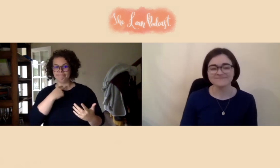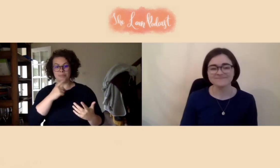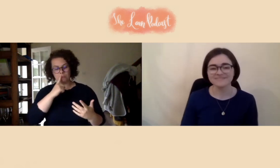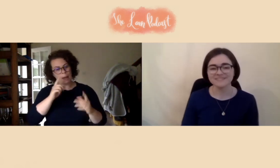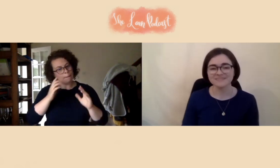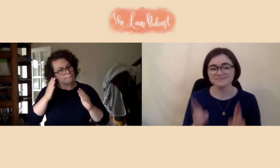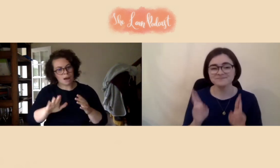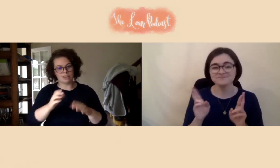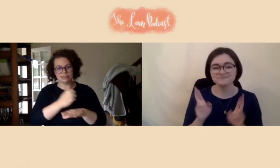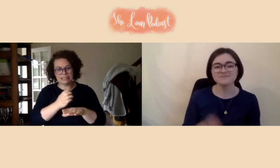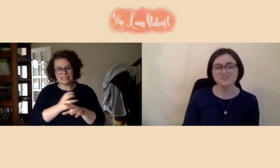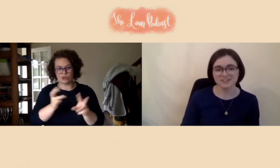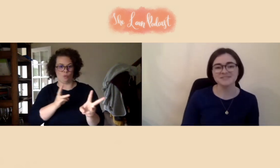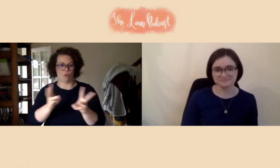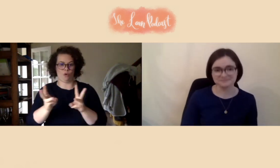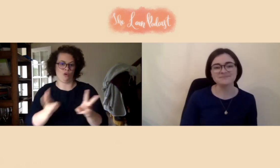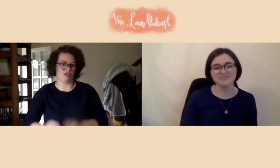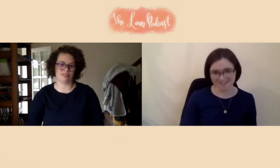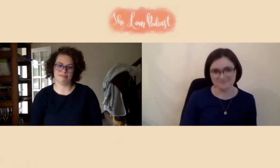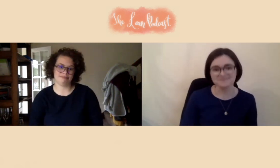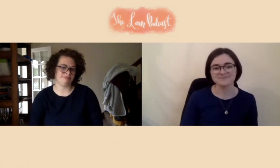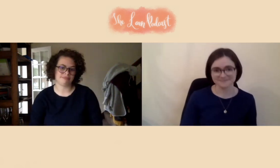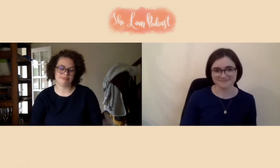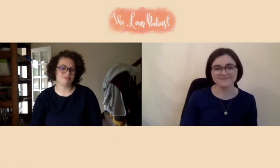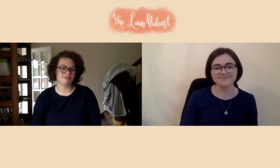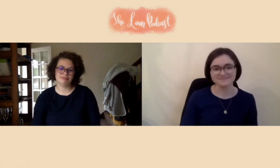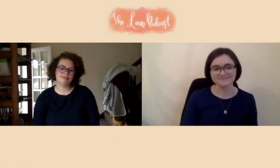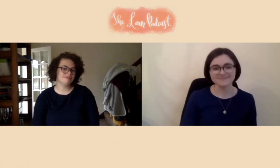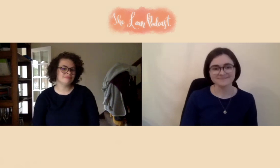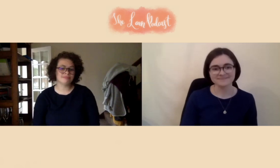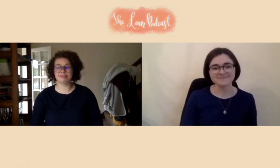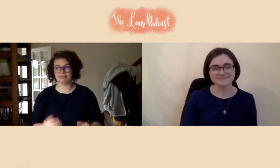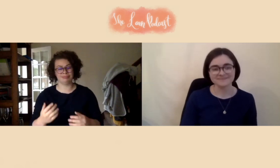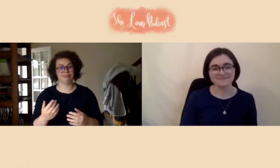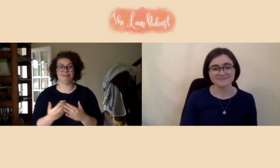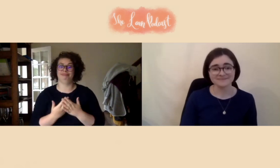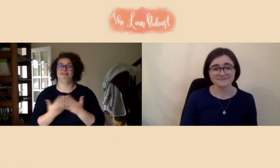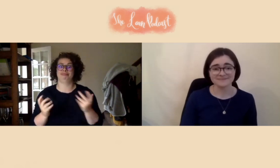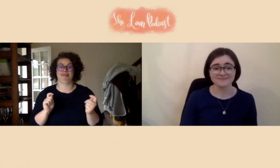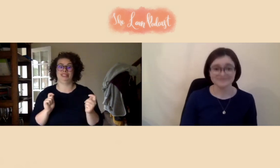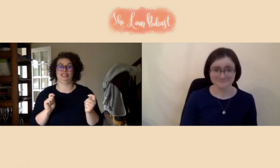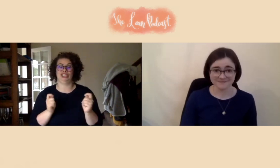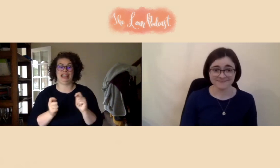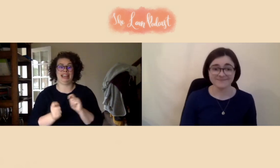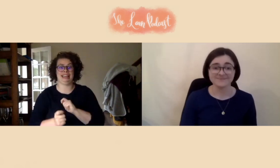Exactly. - Backup, backup, backup. Yeah, there's been a lot of adaptations in my life.